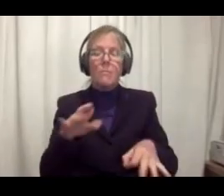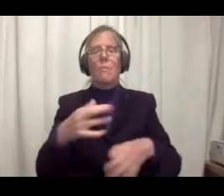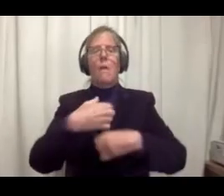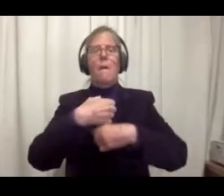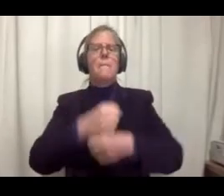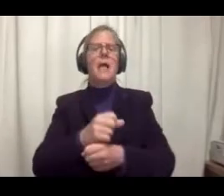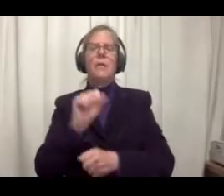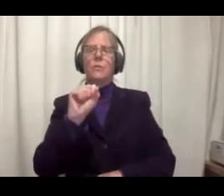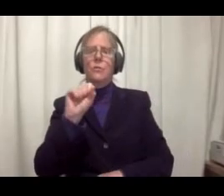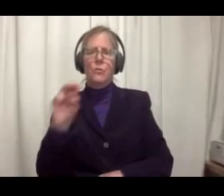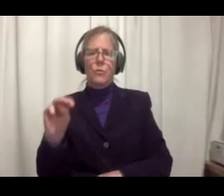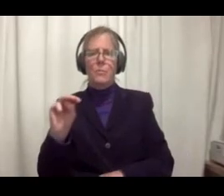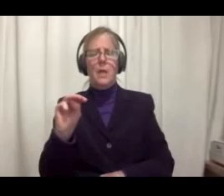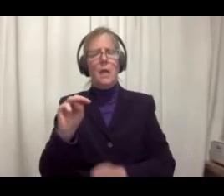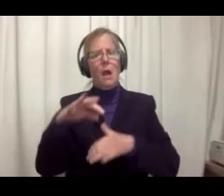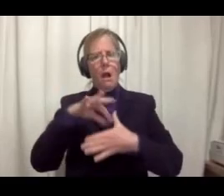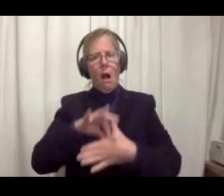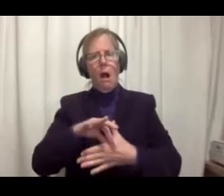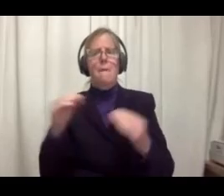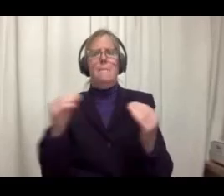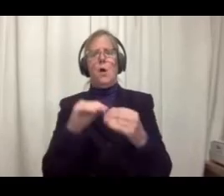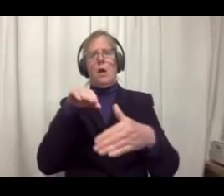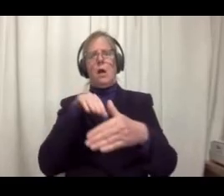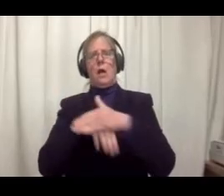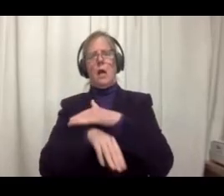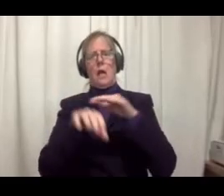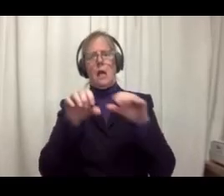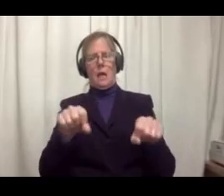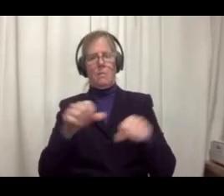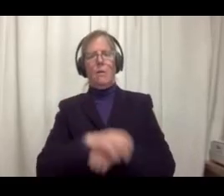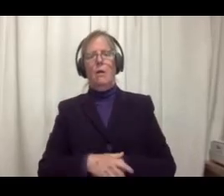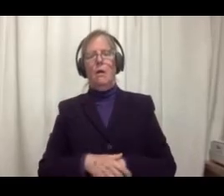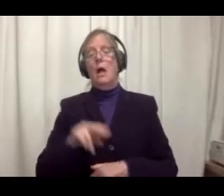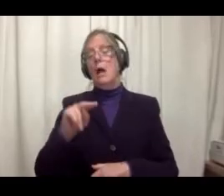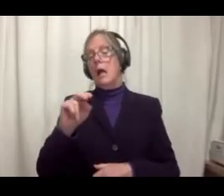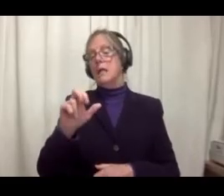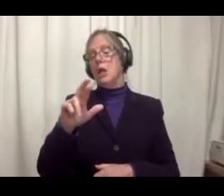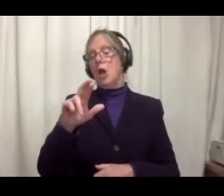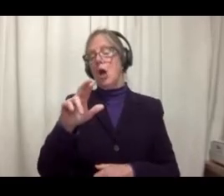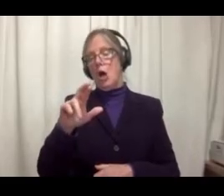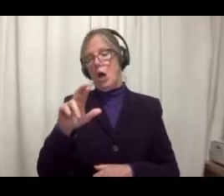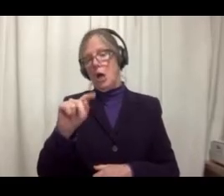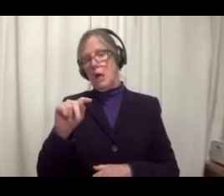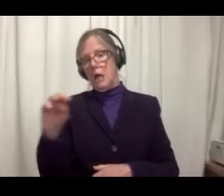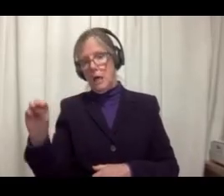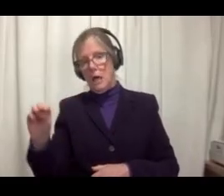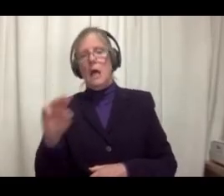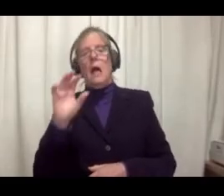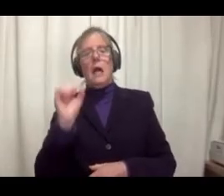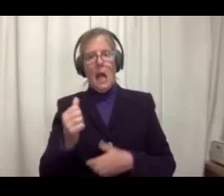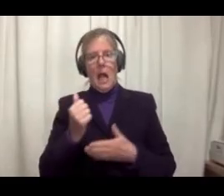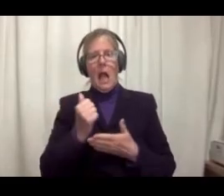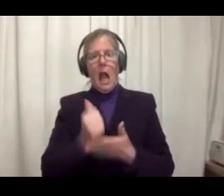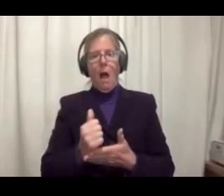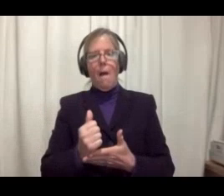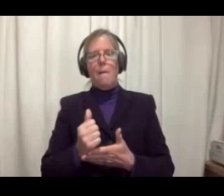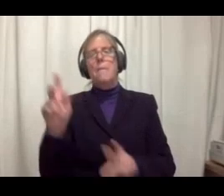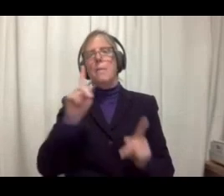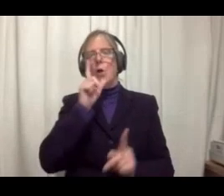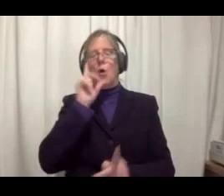accessible. The NCRTM team is available to help grantees ensure their products are ready to share